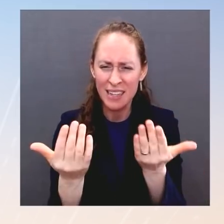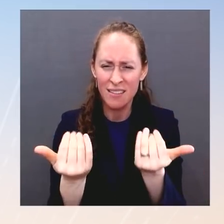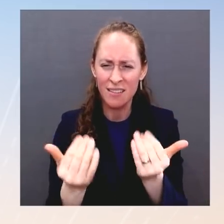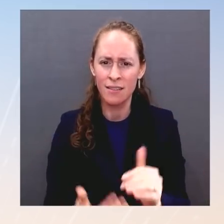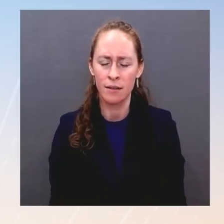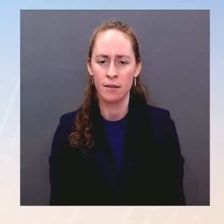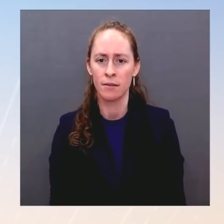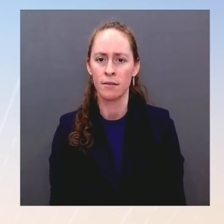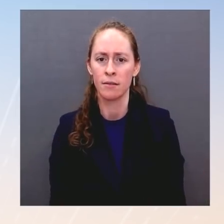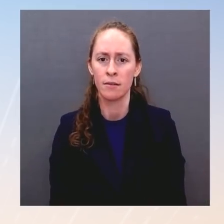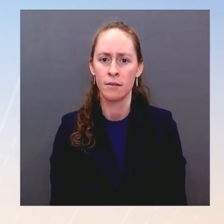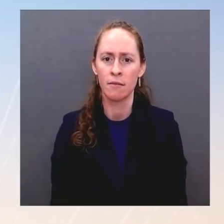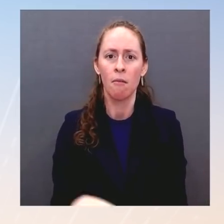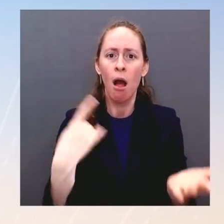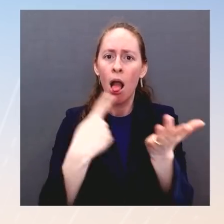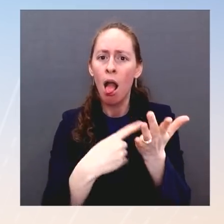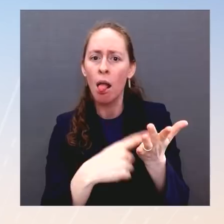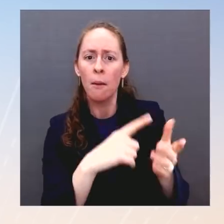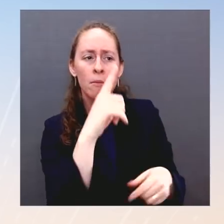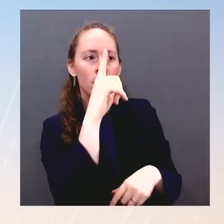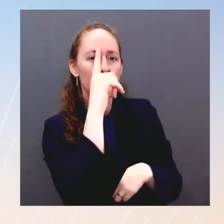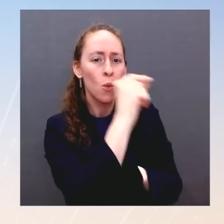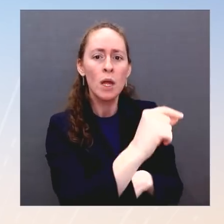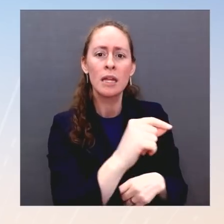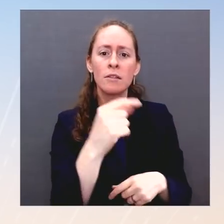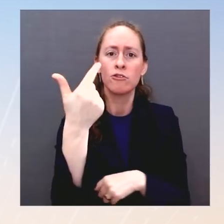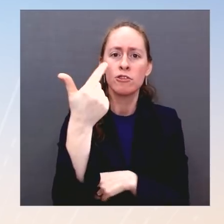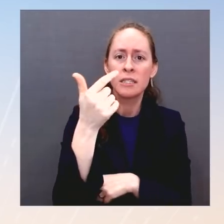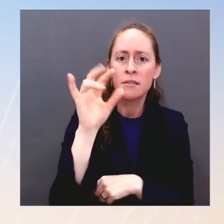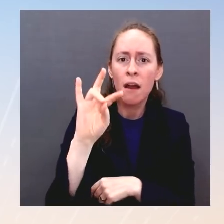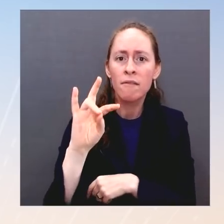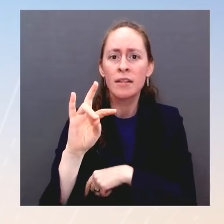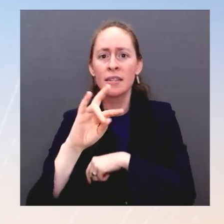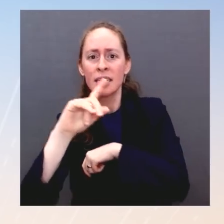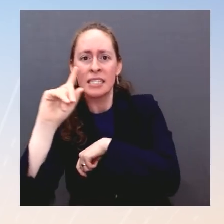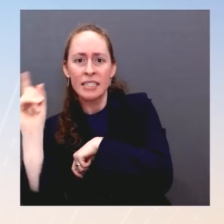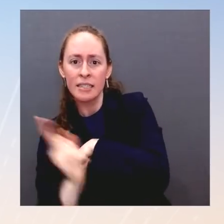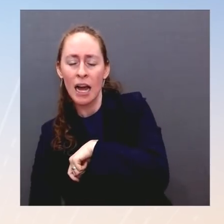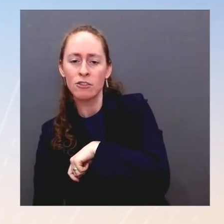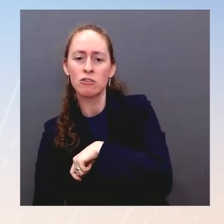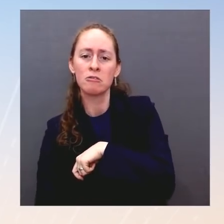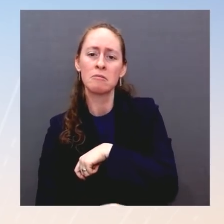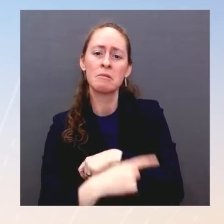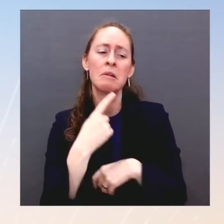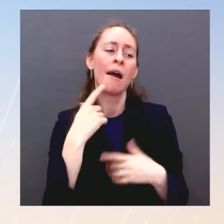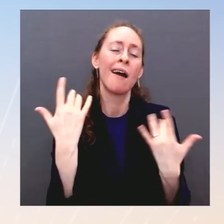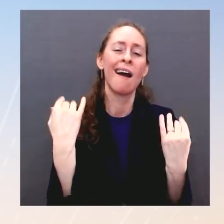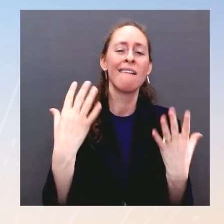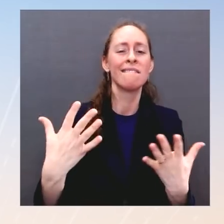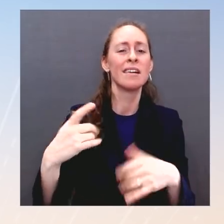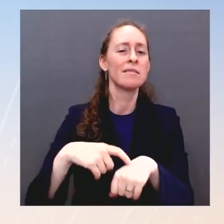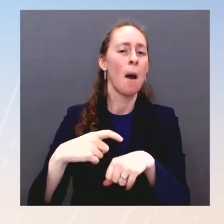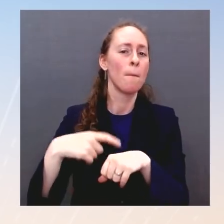Now he says the sanctions are going to take 30 days or about a month. Do you guys think that people in Ukraine have about a month?